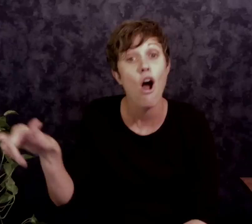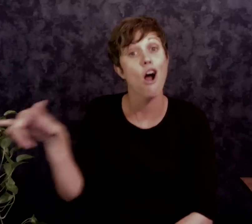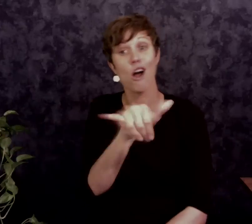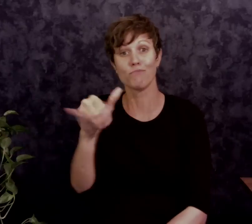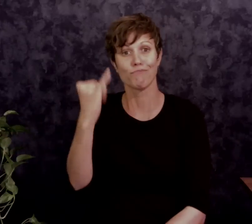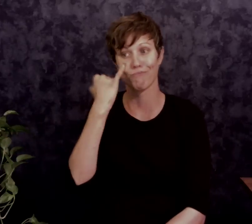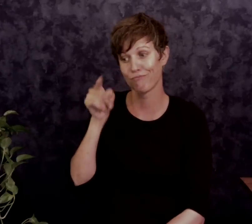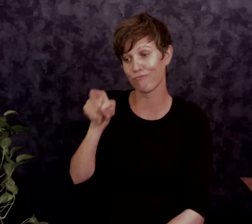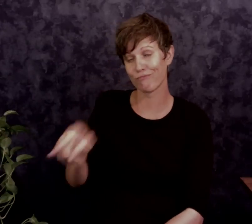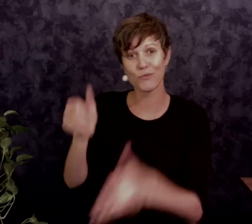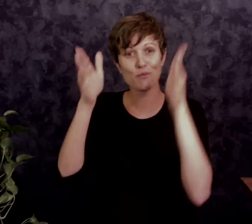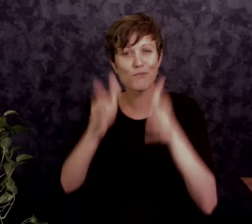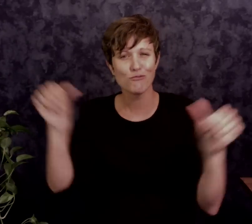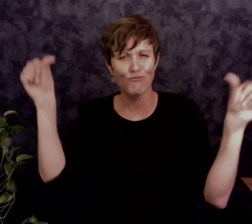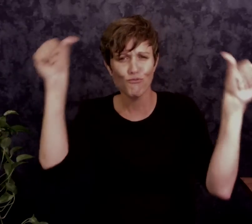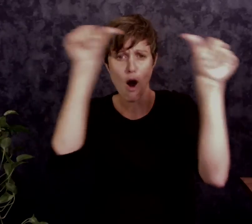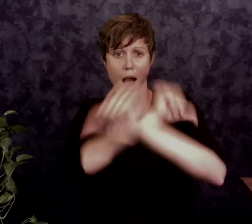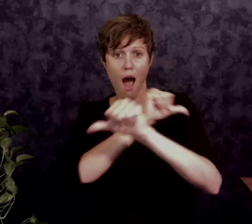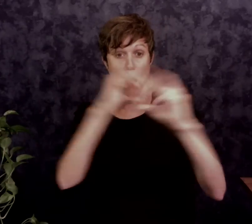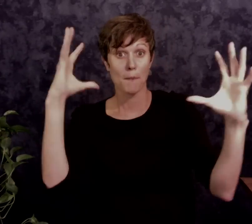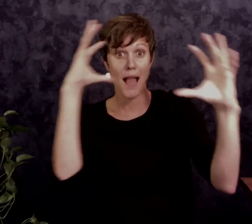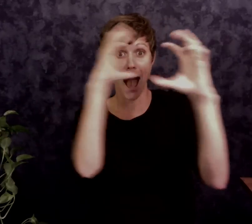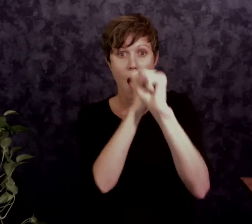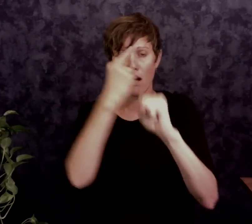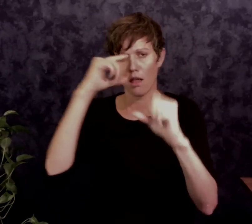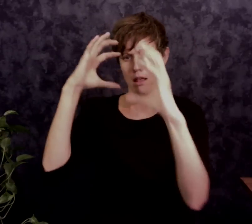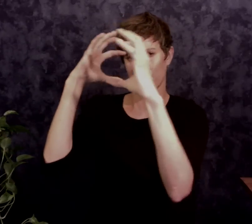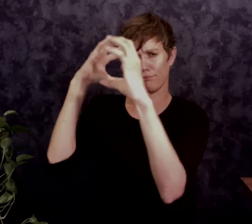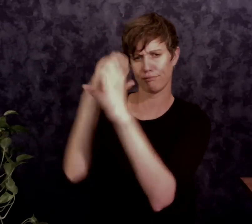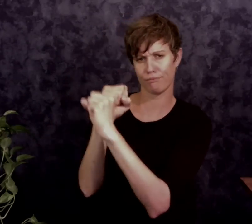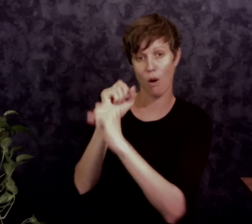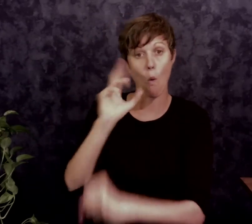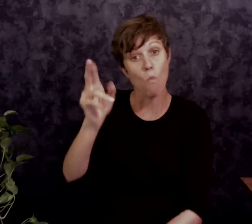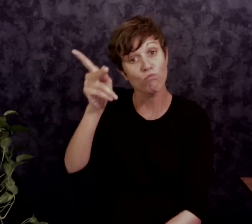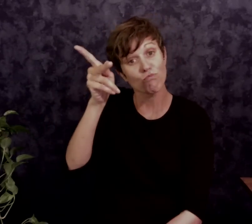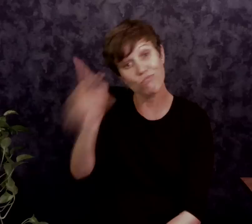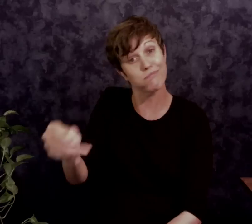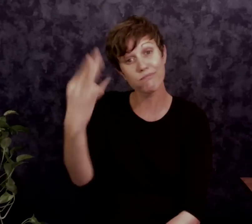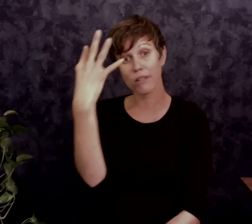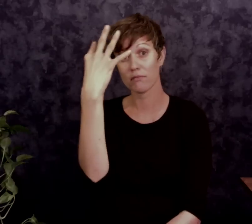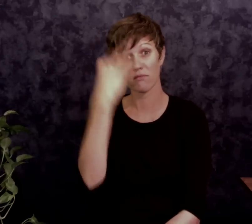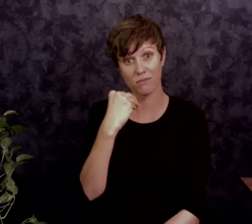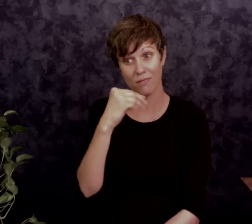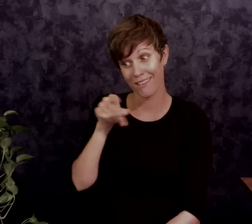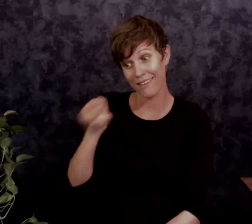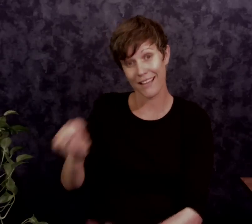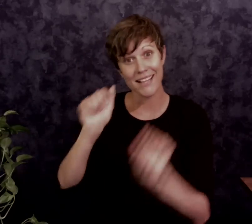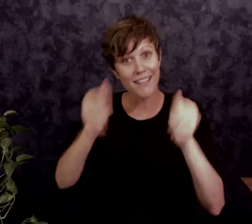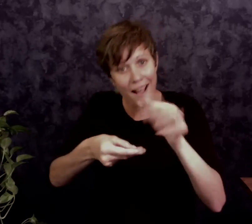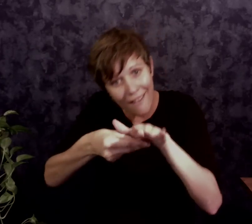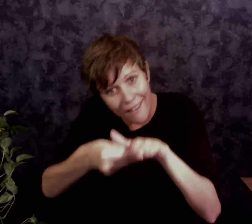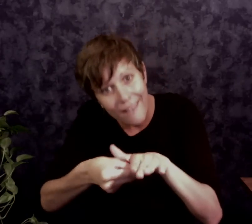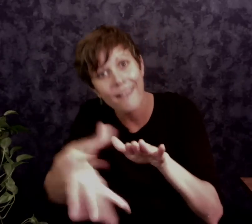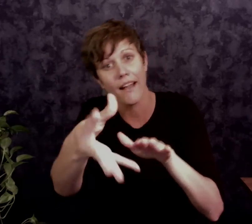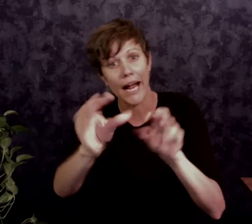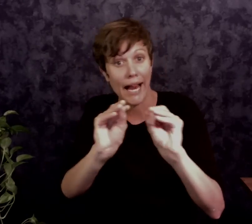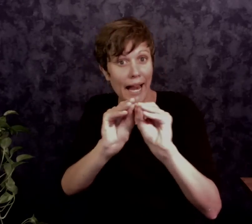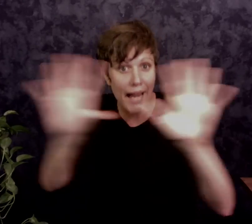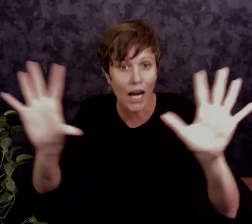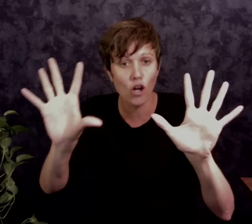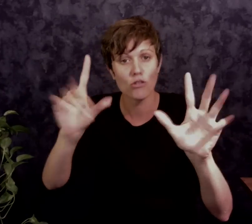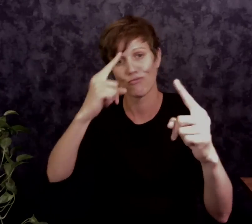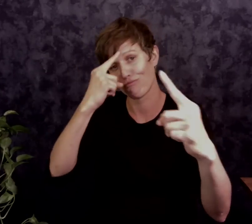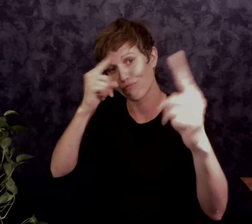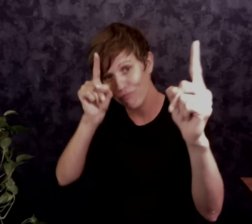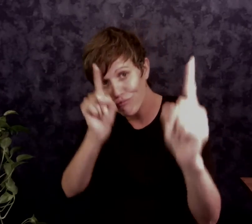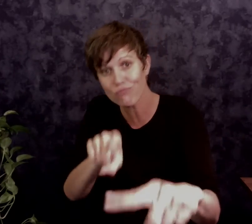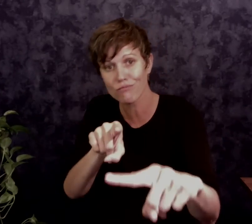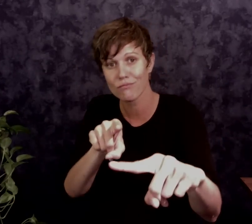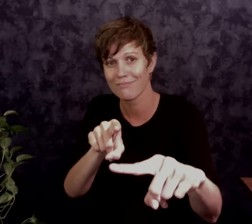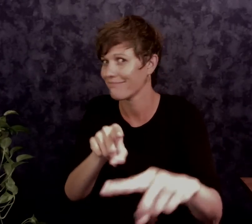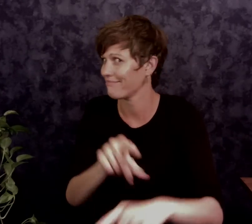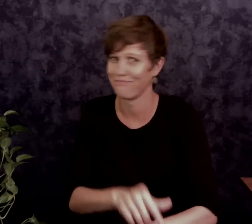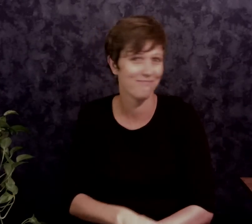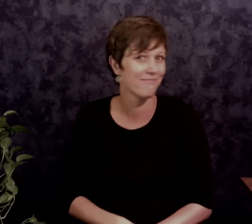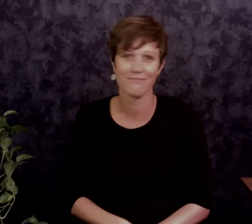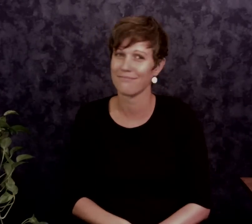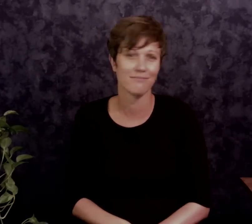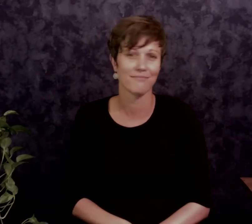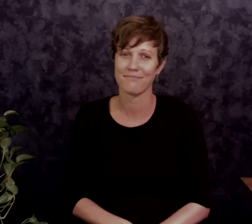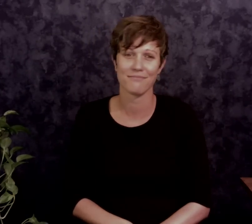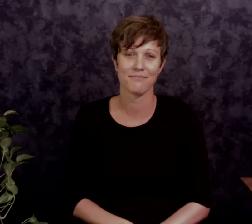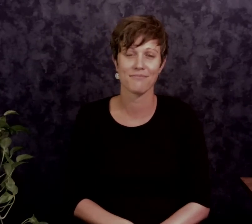So, if someone is wasted, passed out, unconscious, or asleep, can they give clear consent? No.